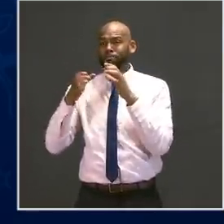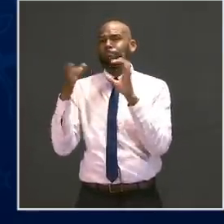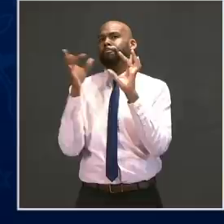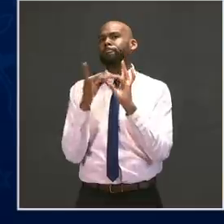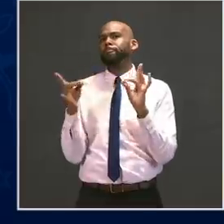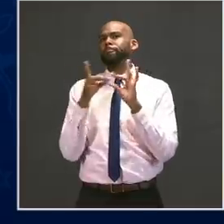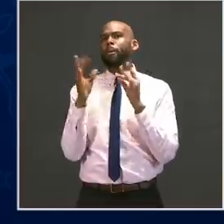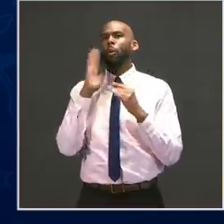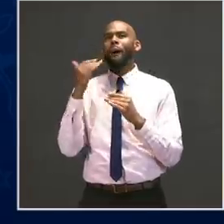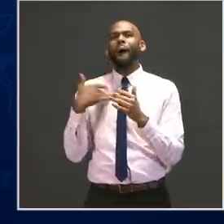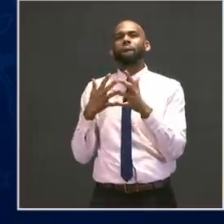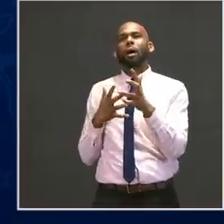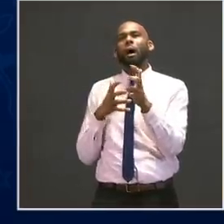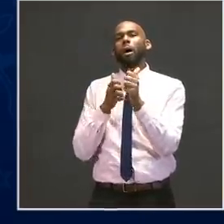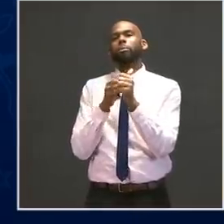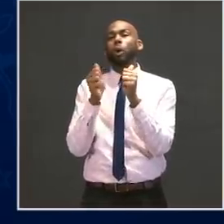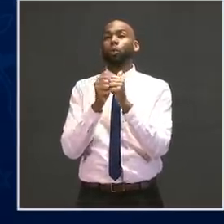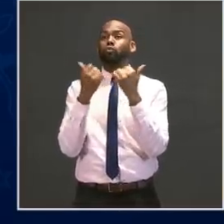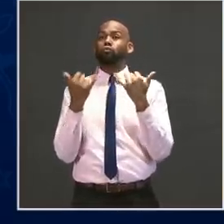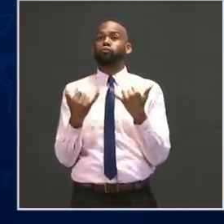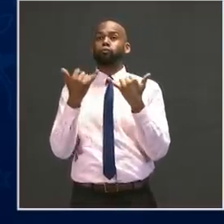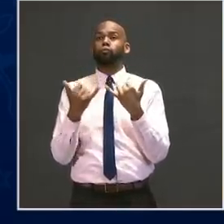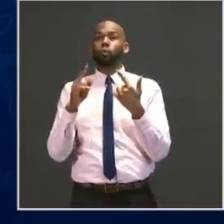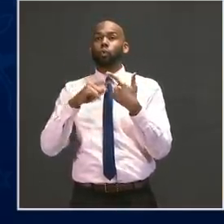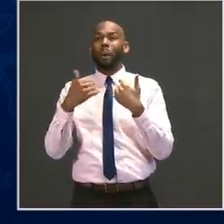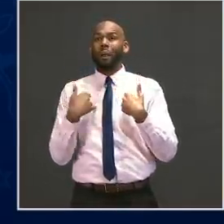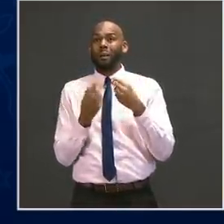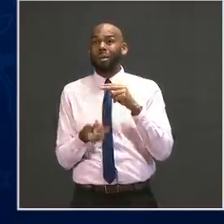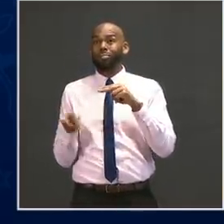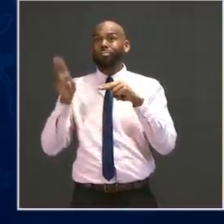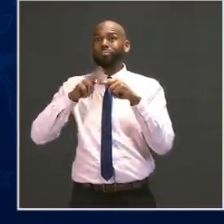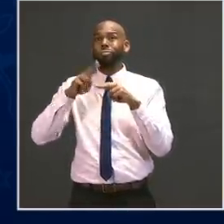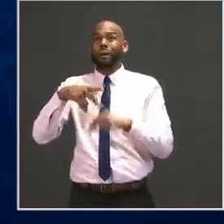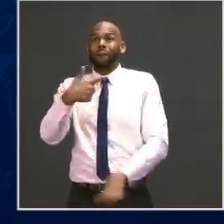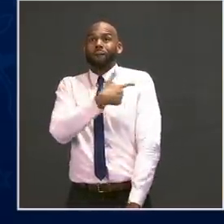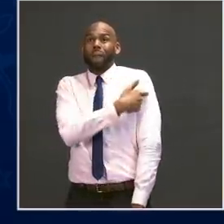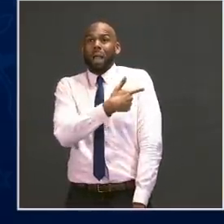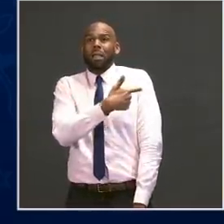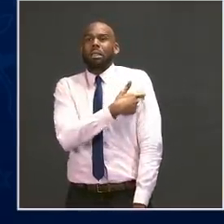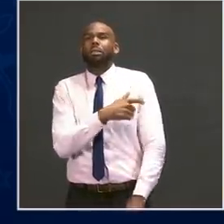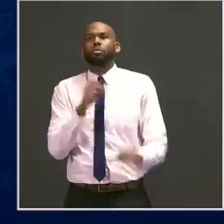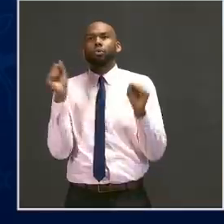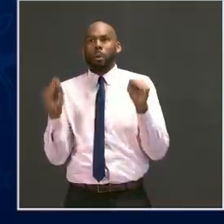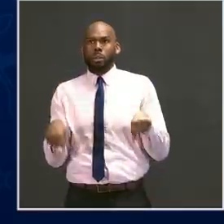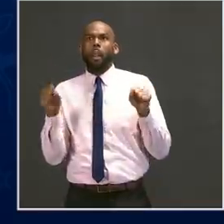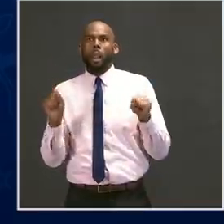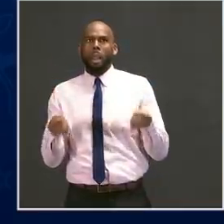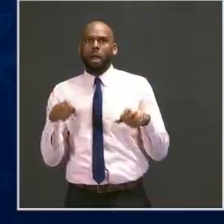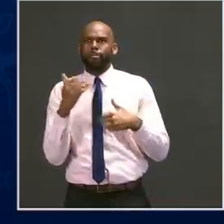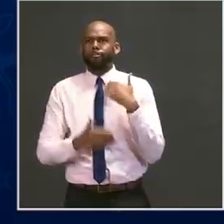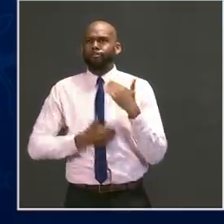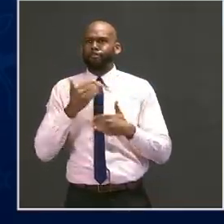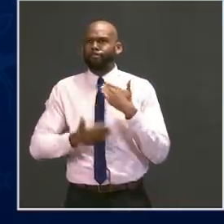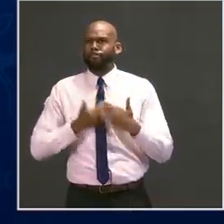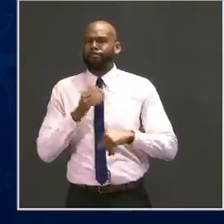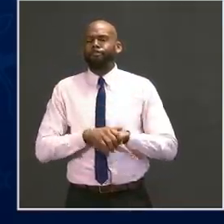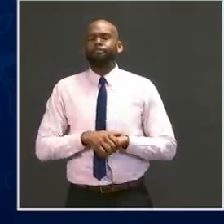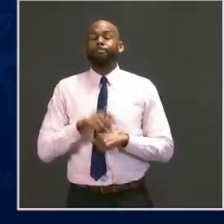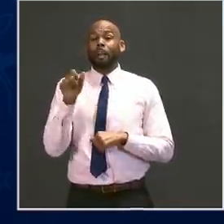on the ongoing efforts to expand vaccine supply as quickly as possible. Another scheduling note for all of you: